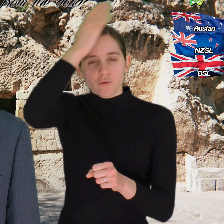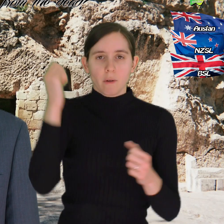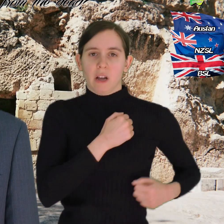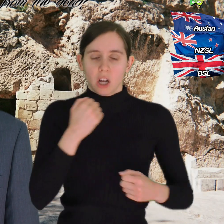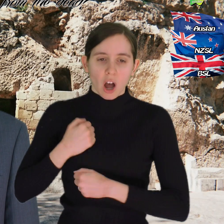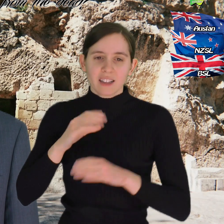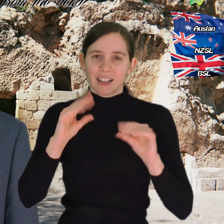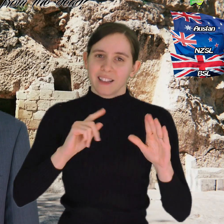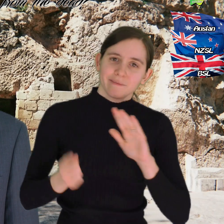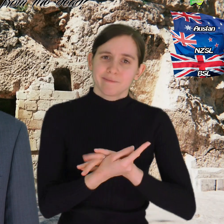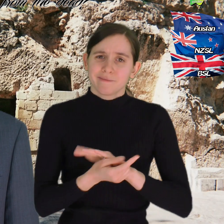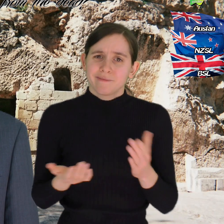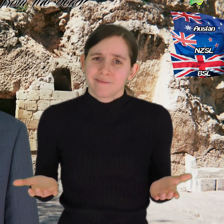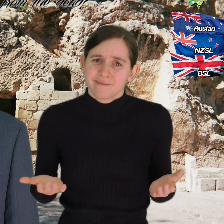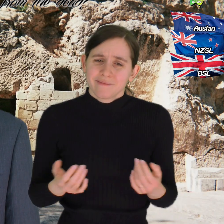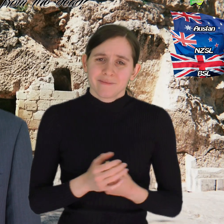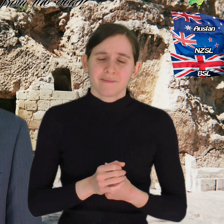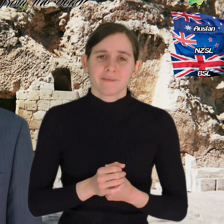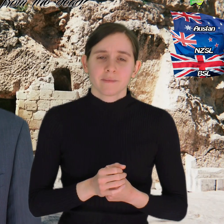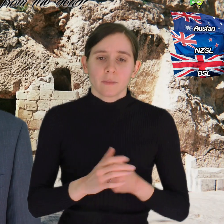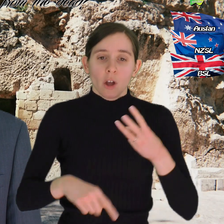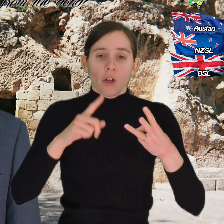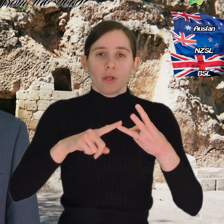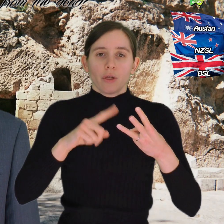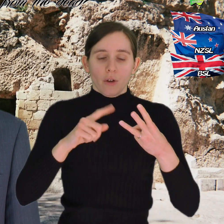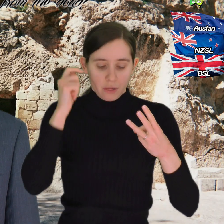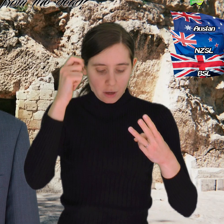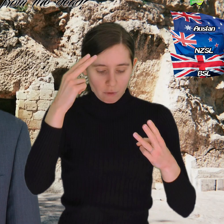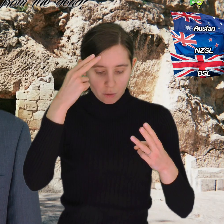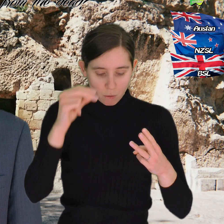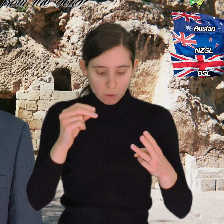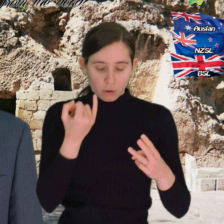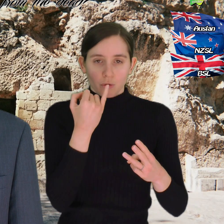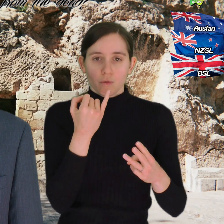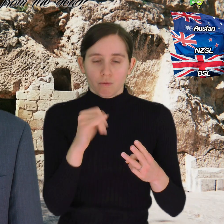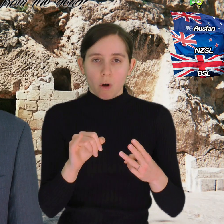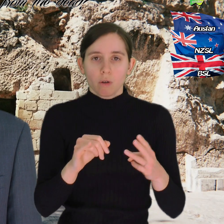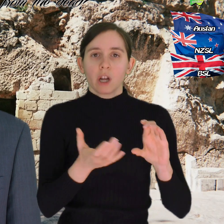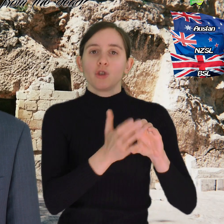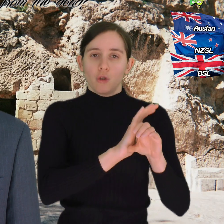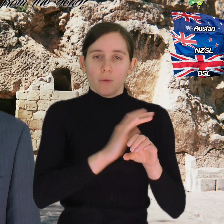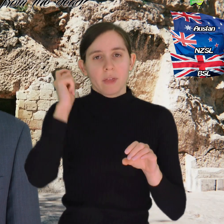away? The third theory is called the Wrong Tomb Theory.